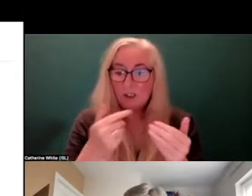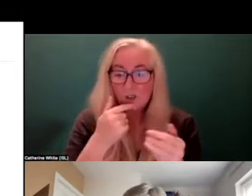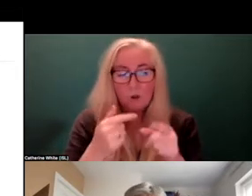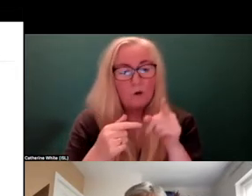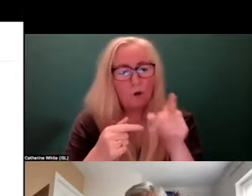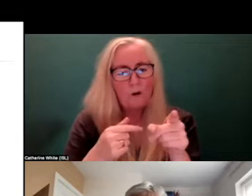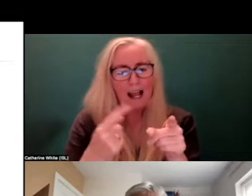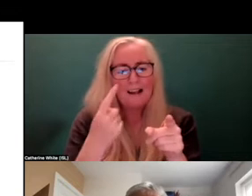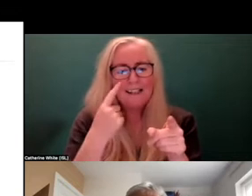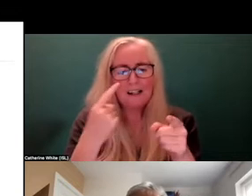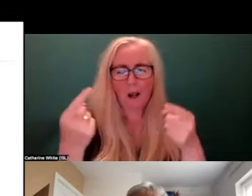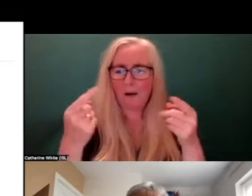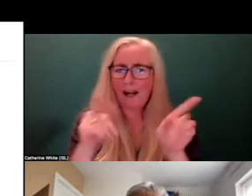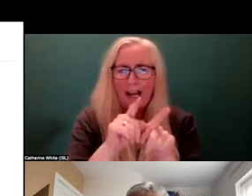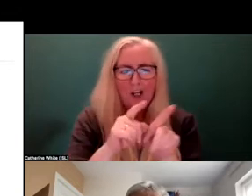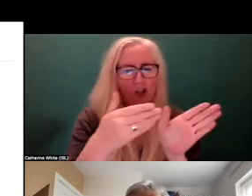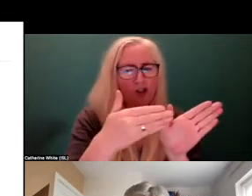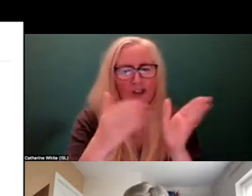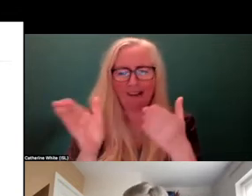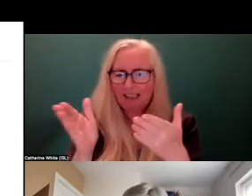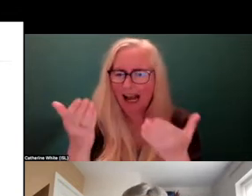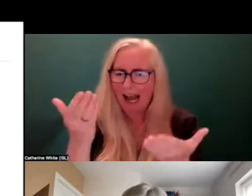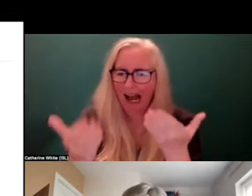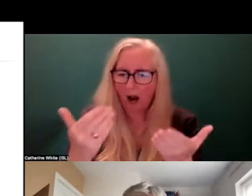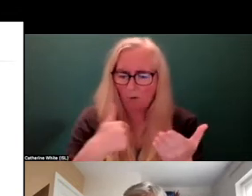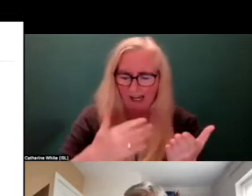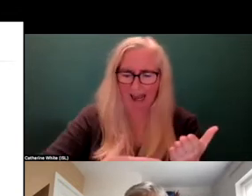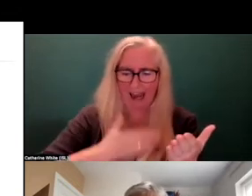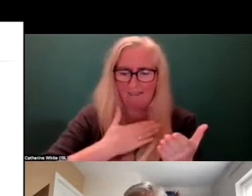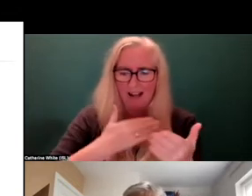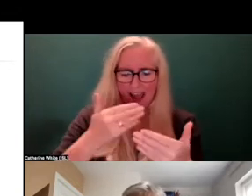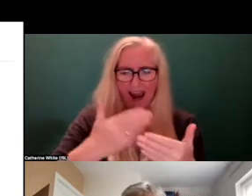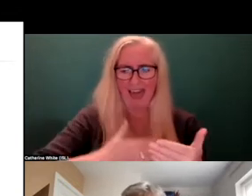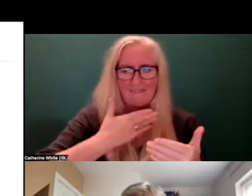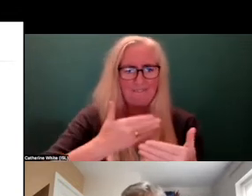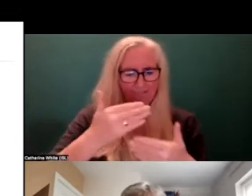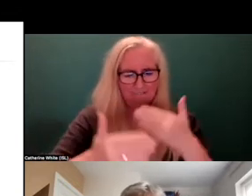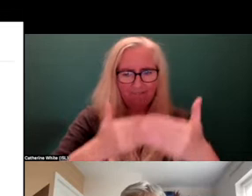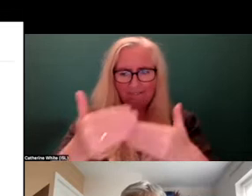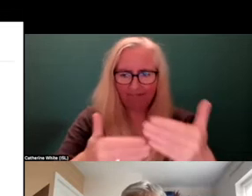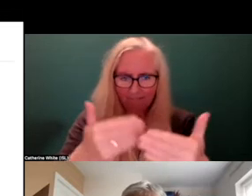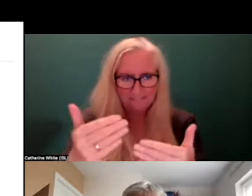And I think what we're looking at is a huge paradigm shift in how we are living our lives going forward.